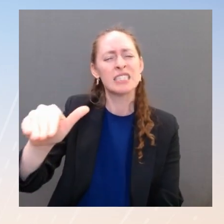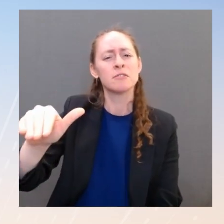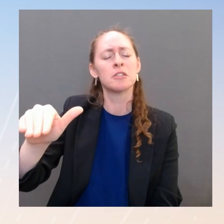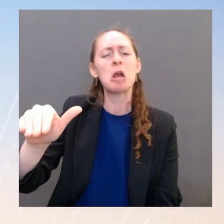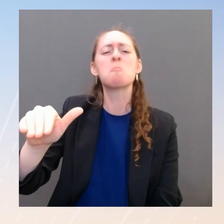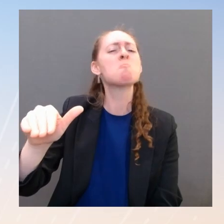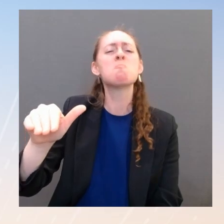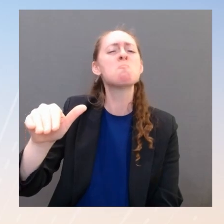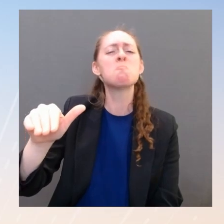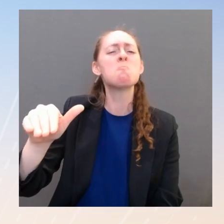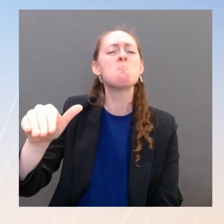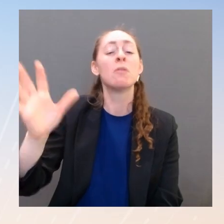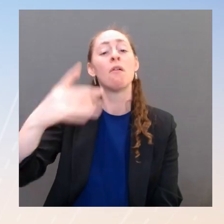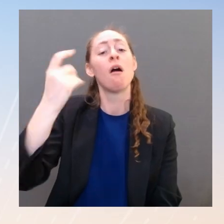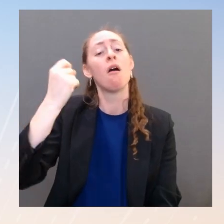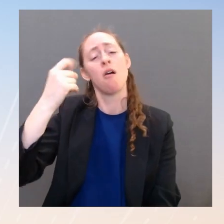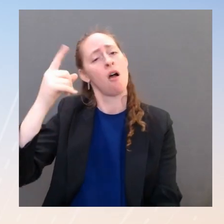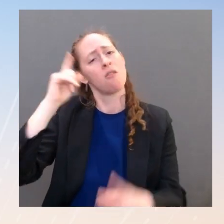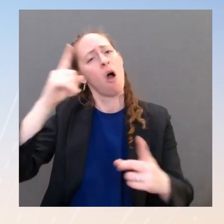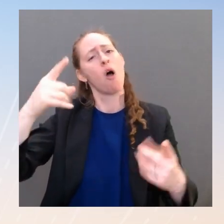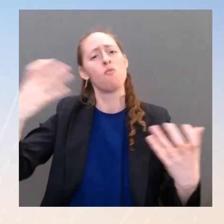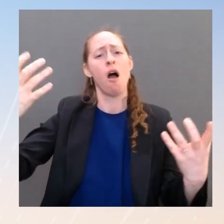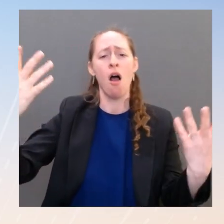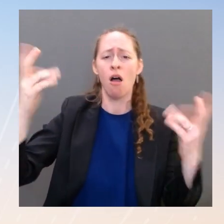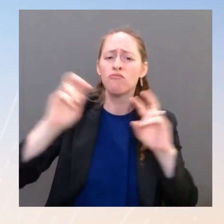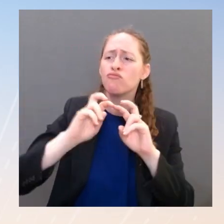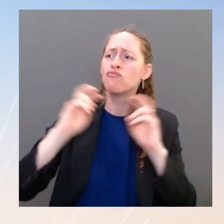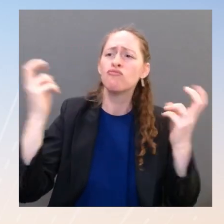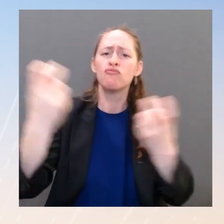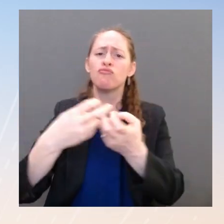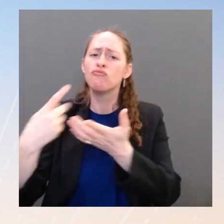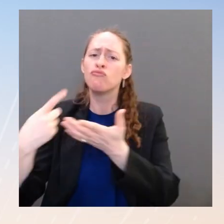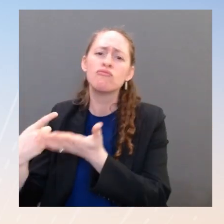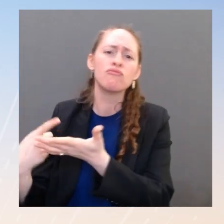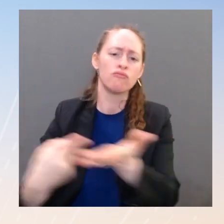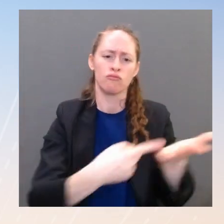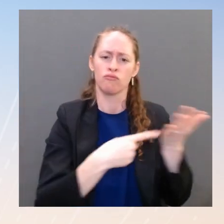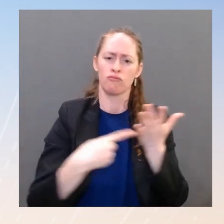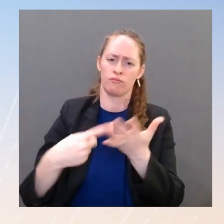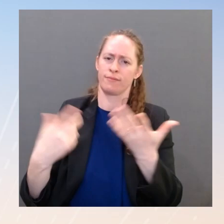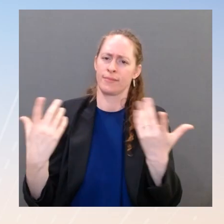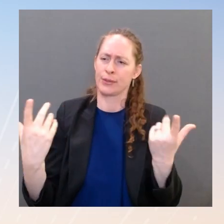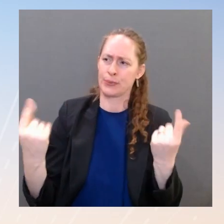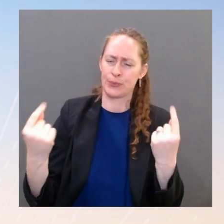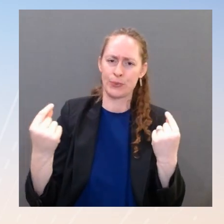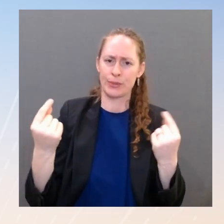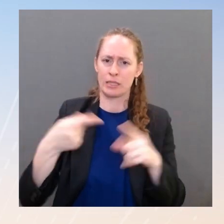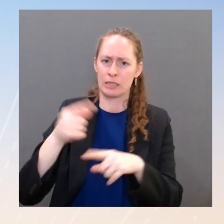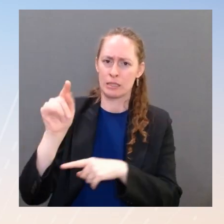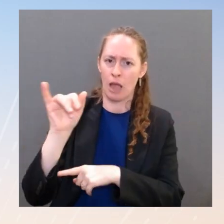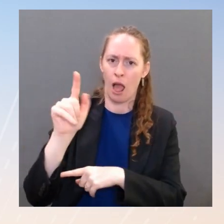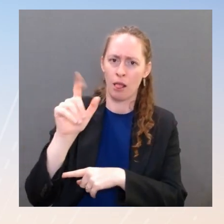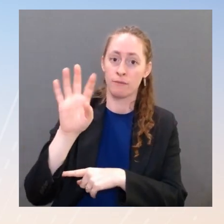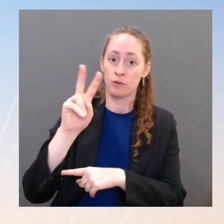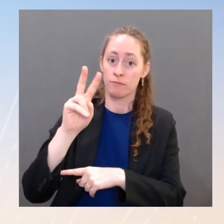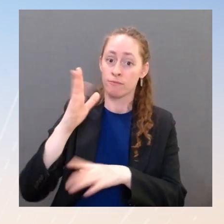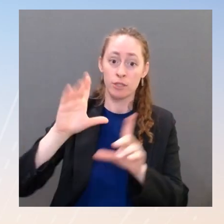and to discuss ongoing cooperation and work on the security front, on the economic front, as we prepare for the lifting. But I just don't have more details